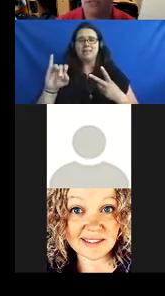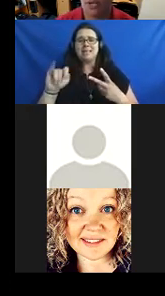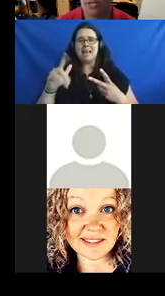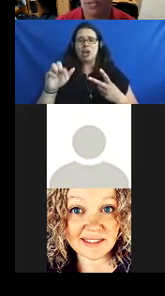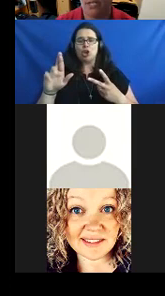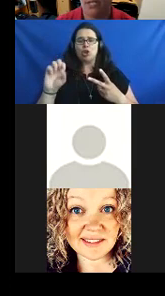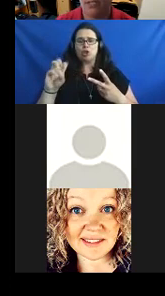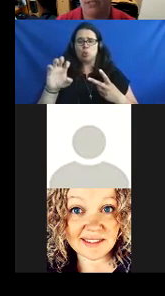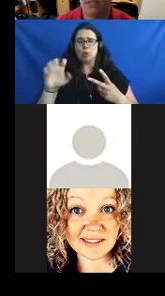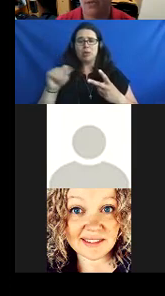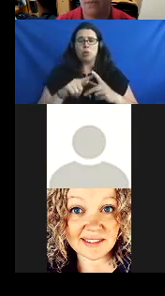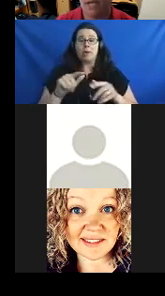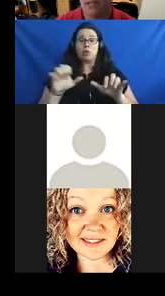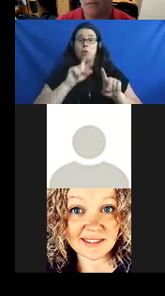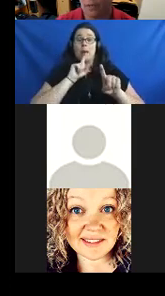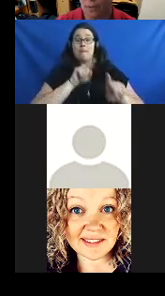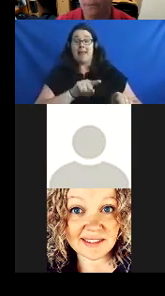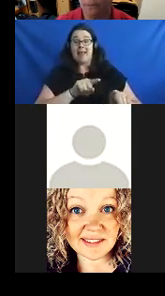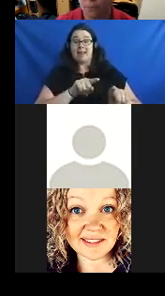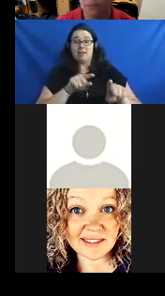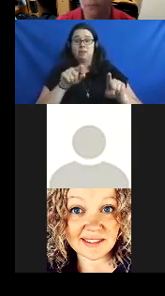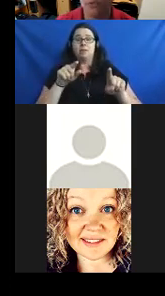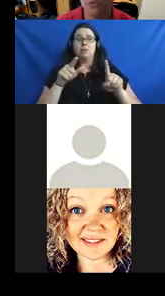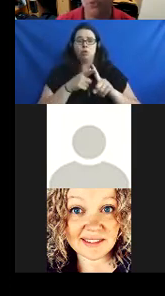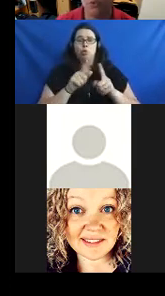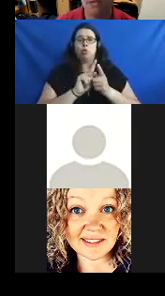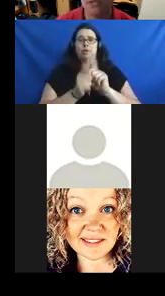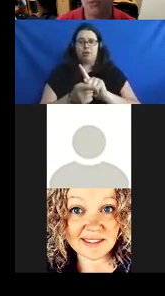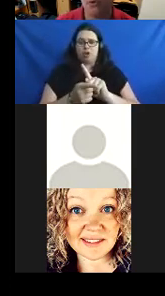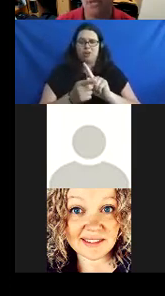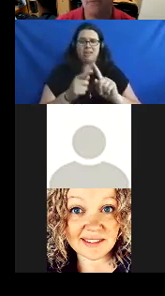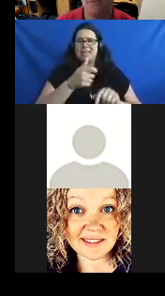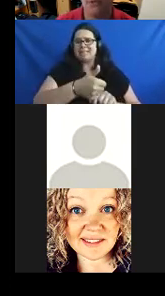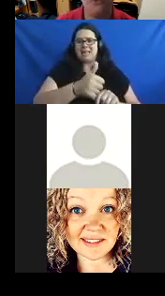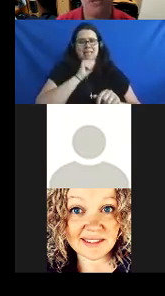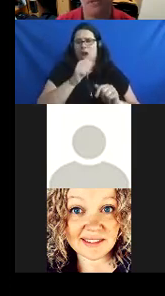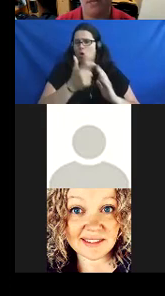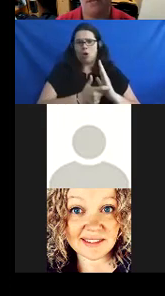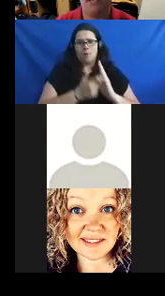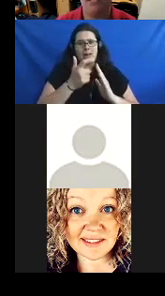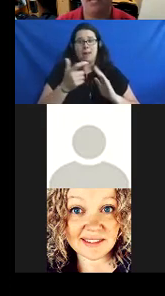YOU WANT TO MAKE SURE BEFORE THE COMMAND YOU HAVE THE